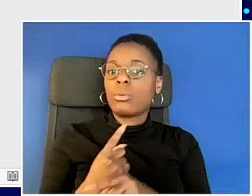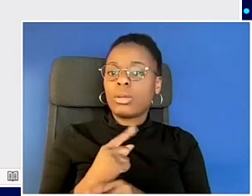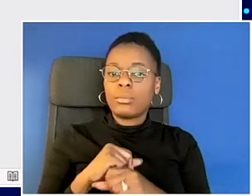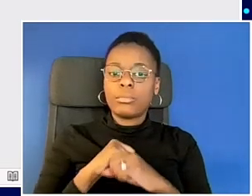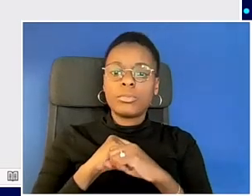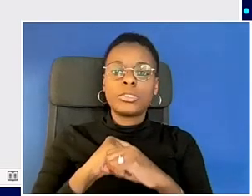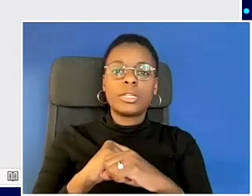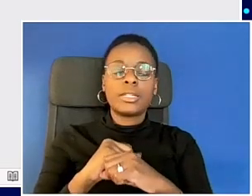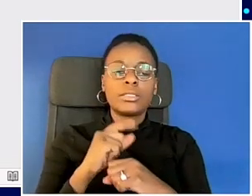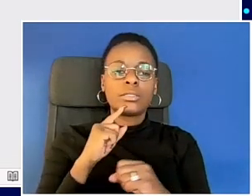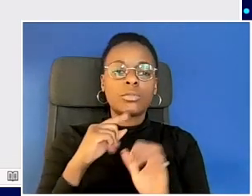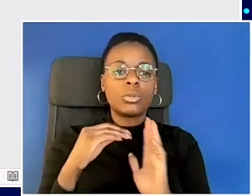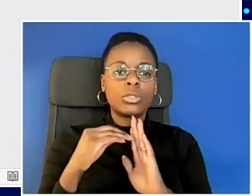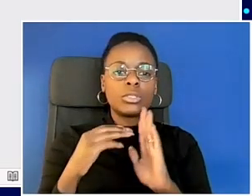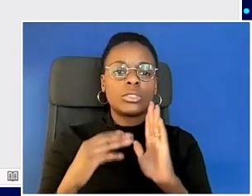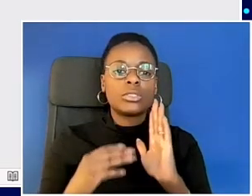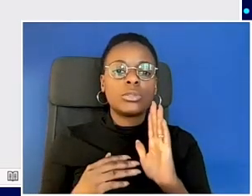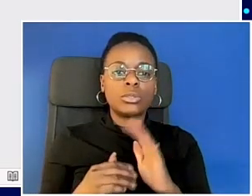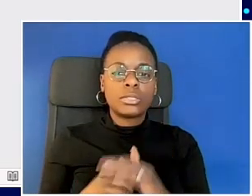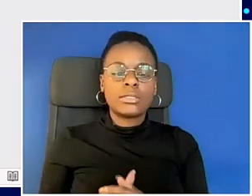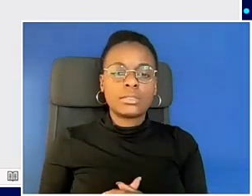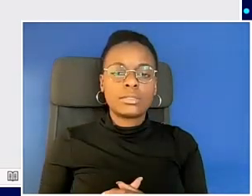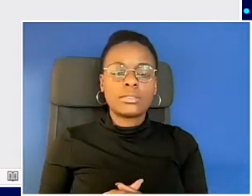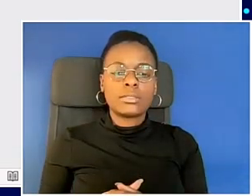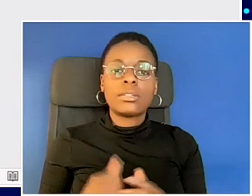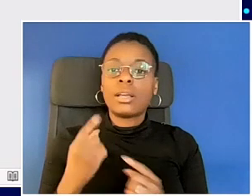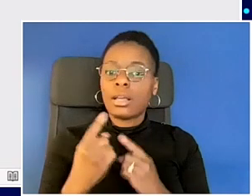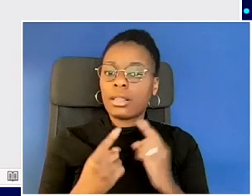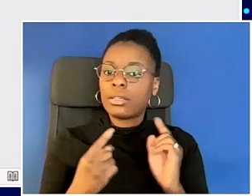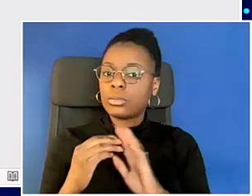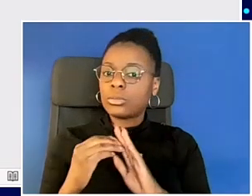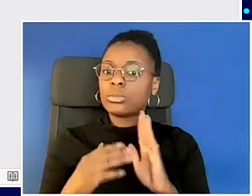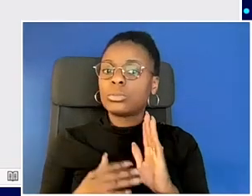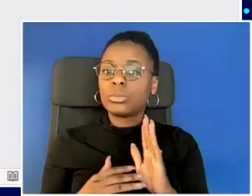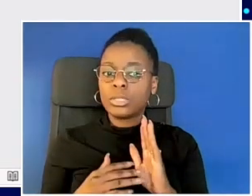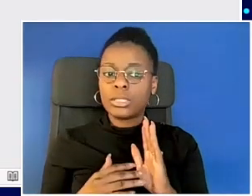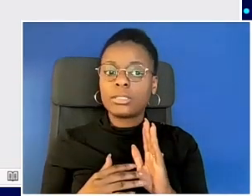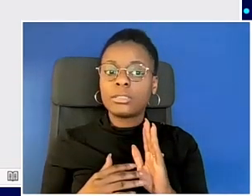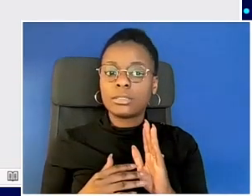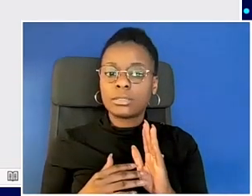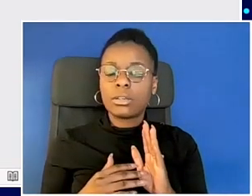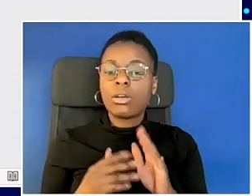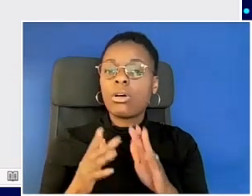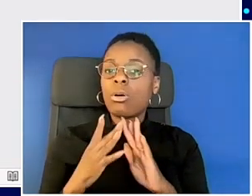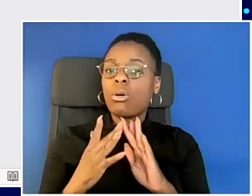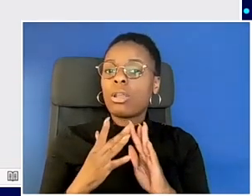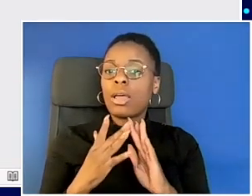Again, I think students who are online are at greater risk than students who are in